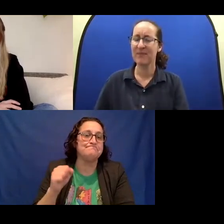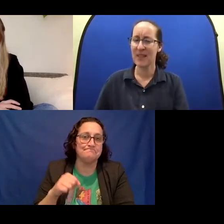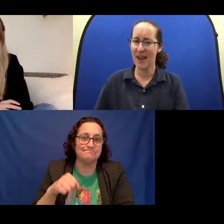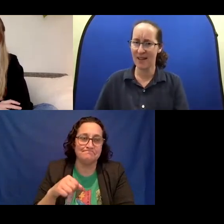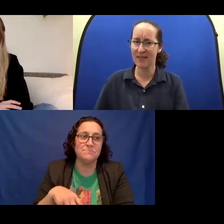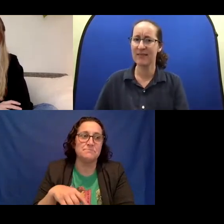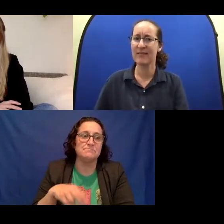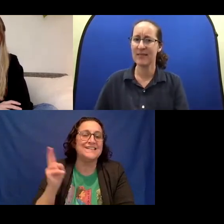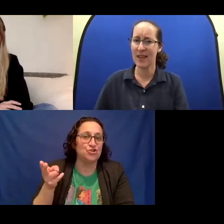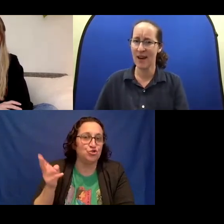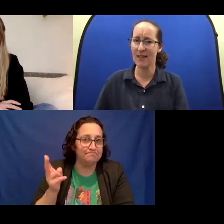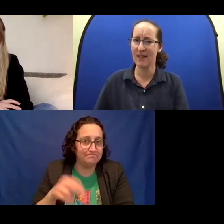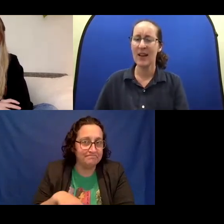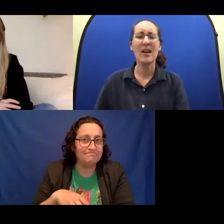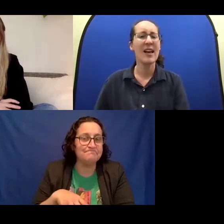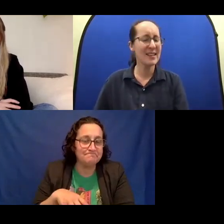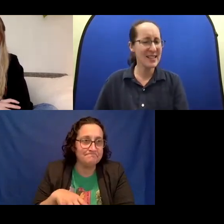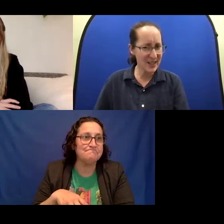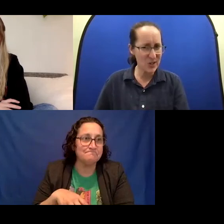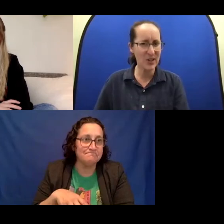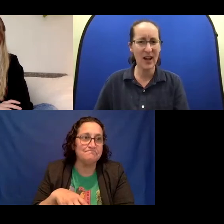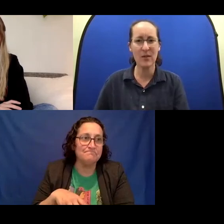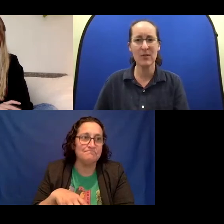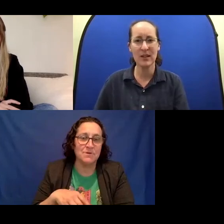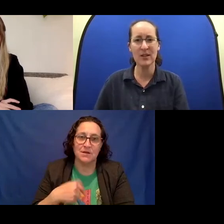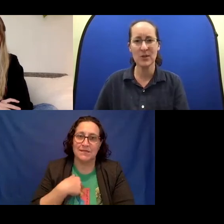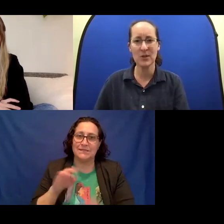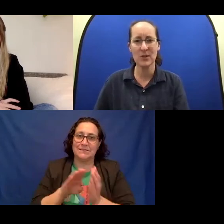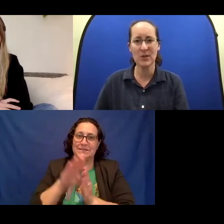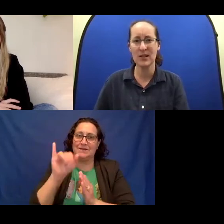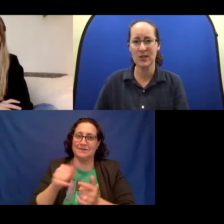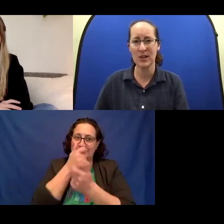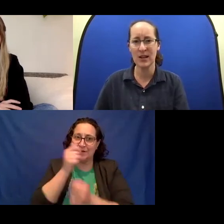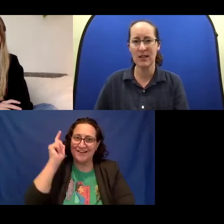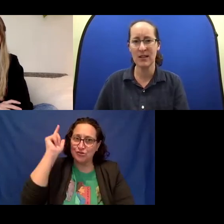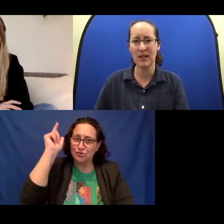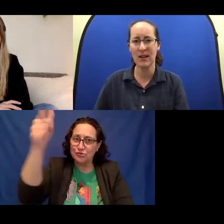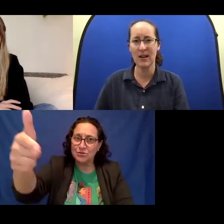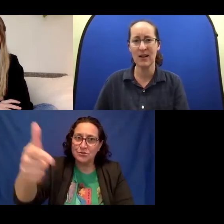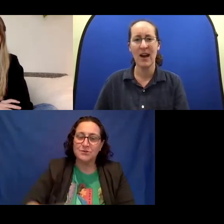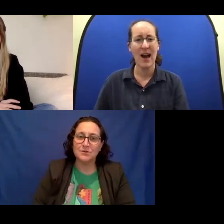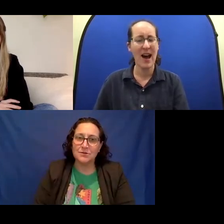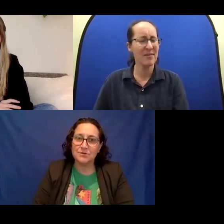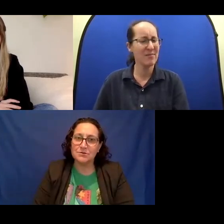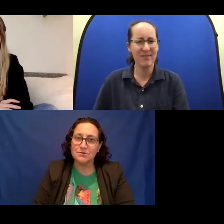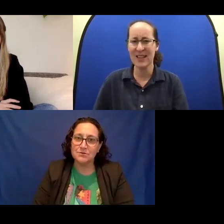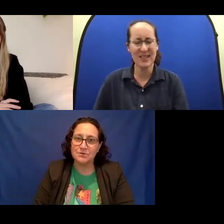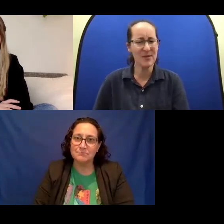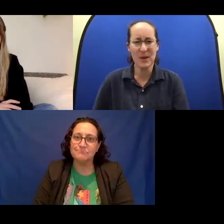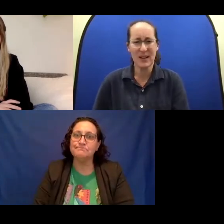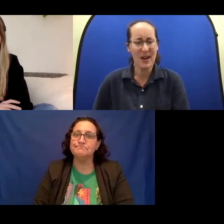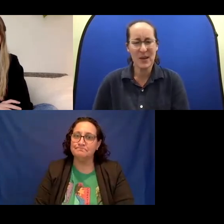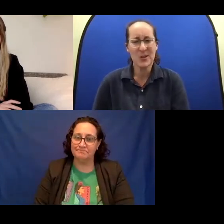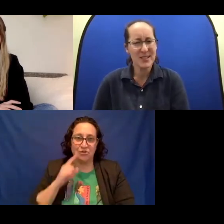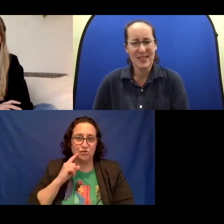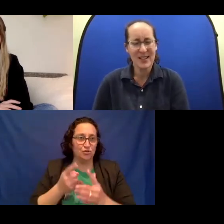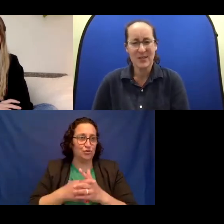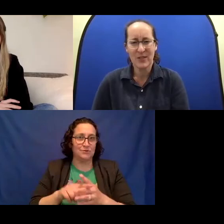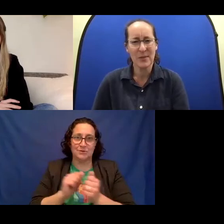Yeah and history, I really enjoy history. These have become interests-- they've developed